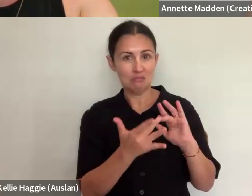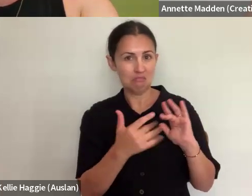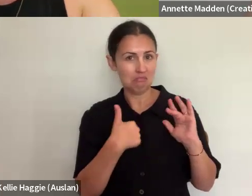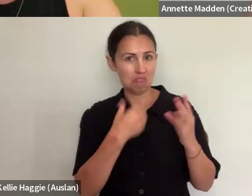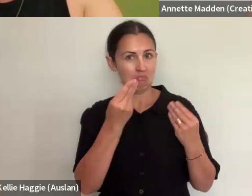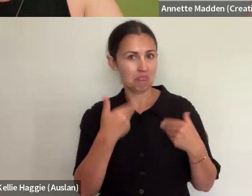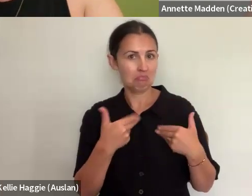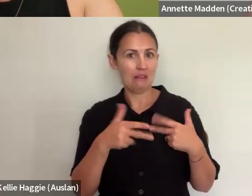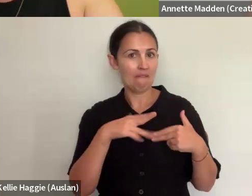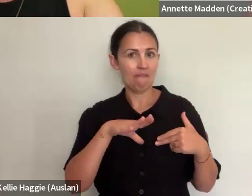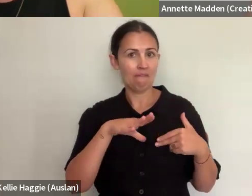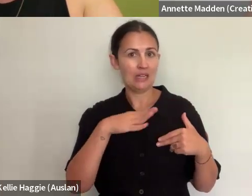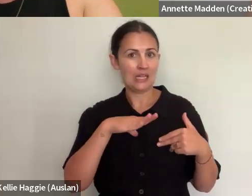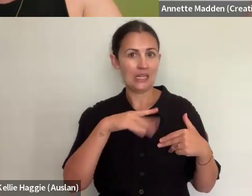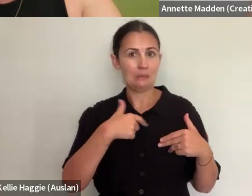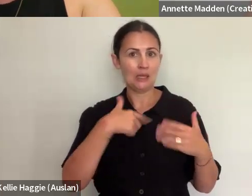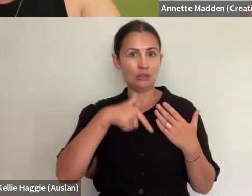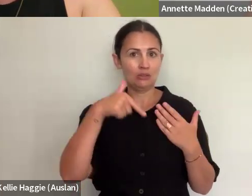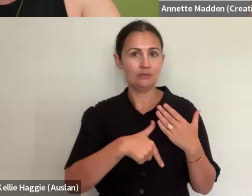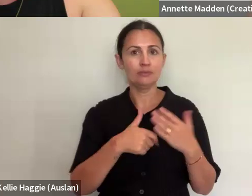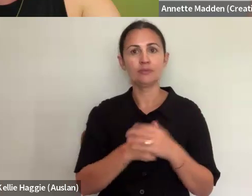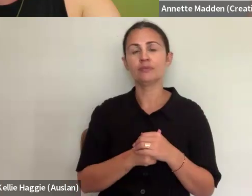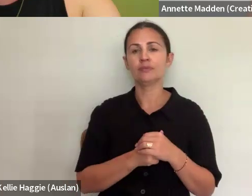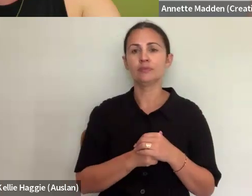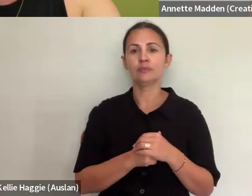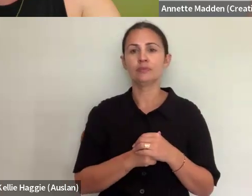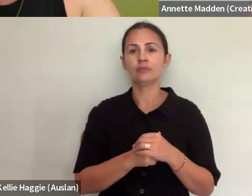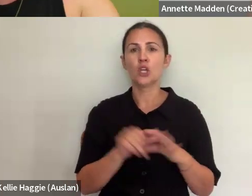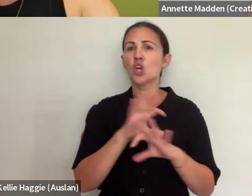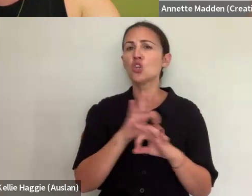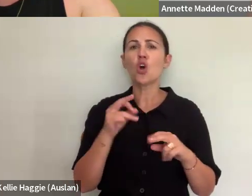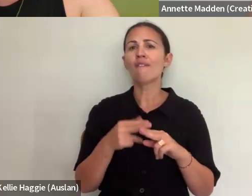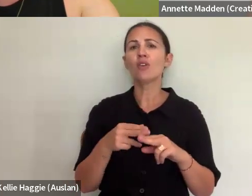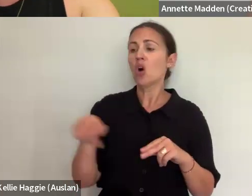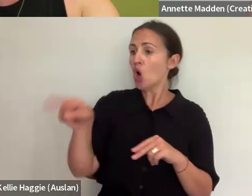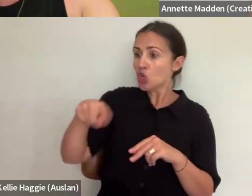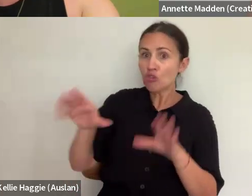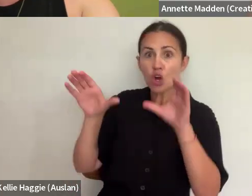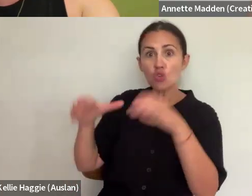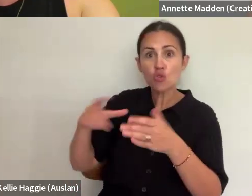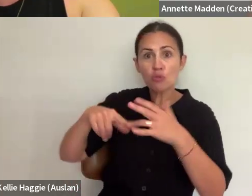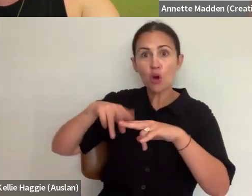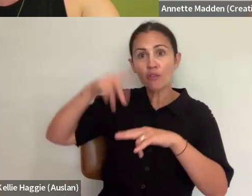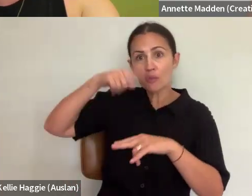that question, if they had anything else they wanted to, you know, speak to with that? Then, please do.